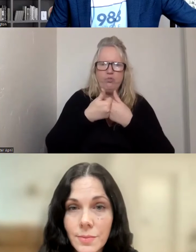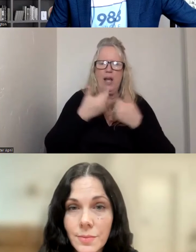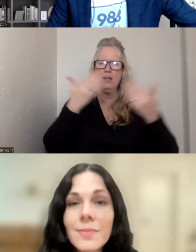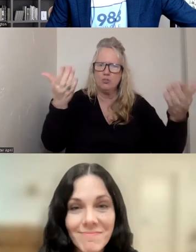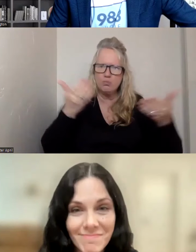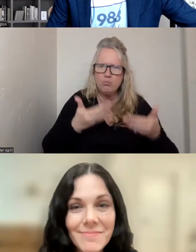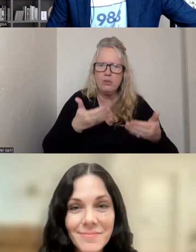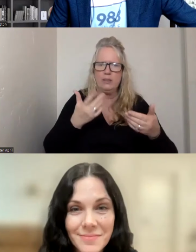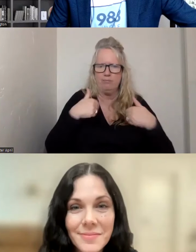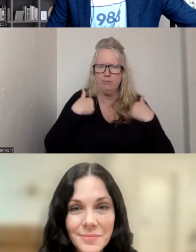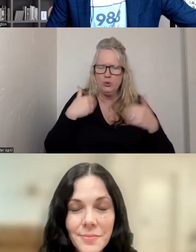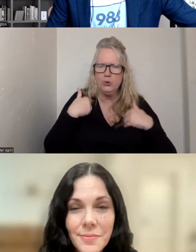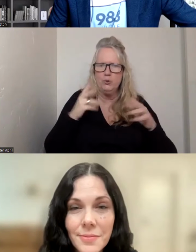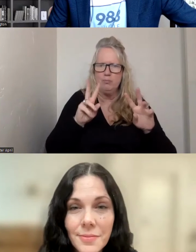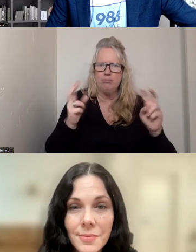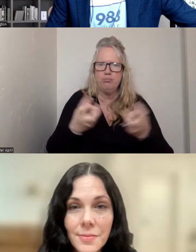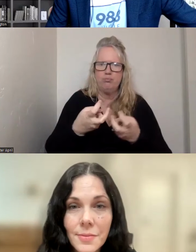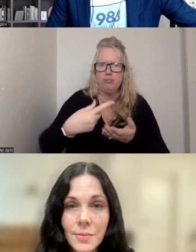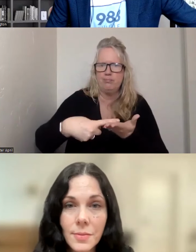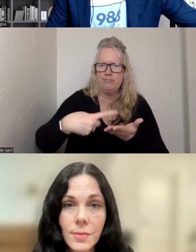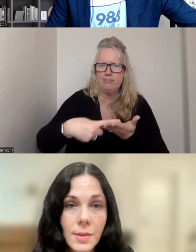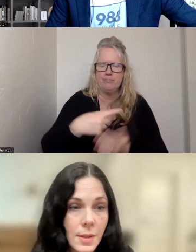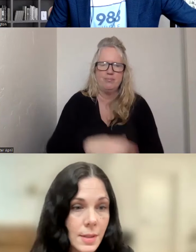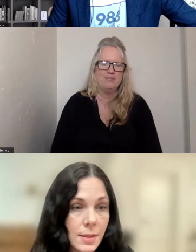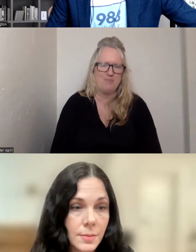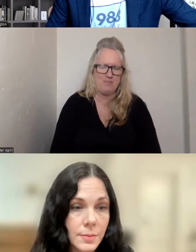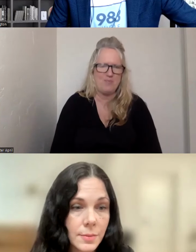TO THE TABLE. WITH THAT, LET'S BRING YOUTH TO THE TABLE.